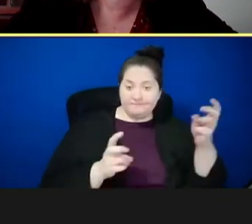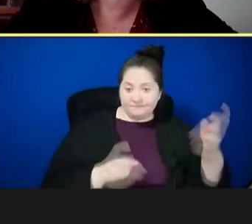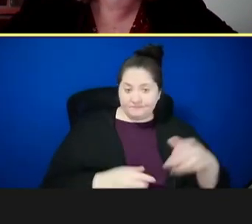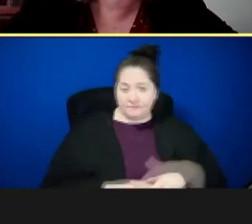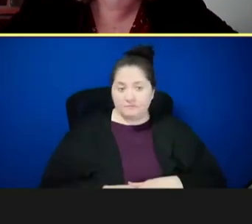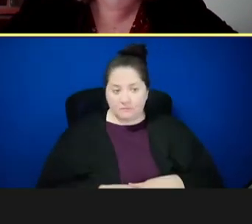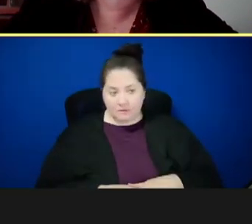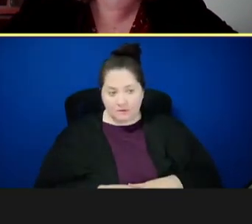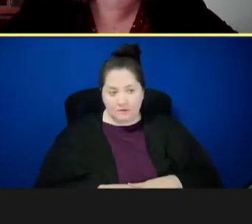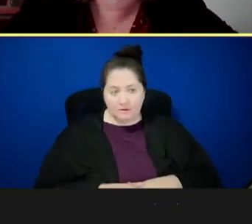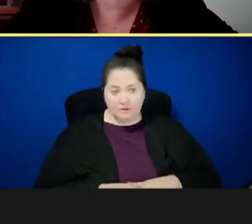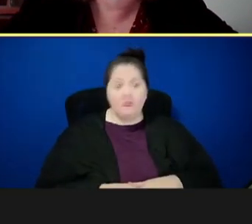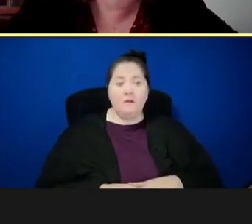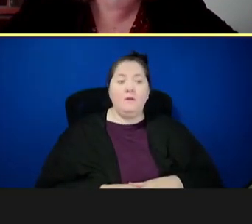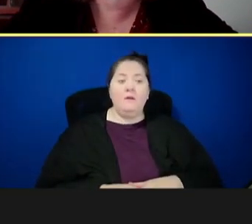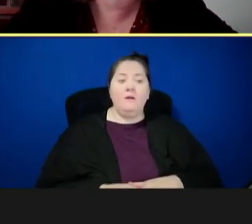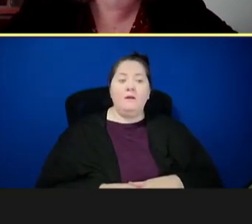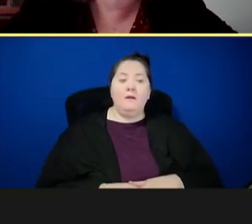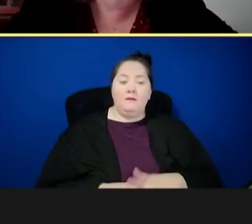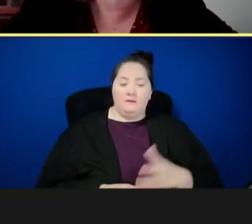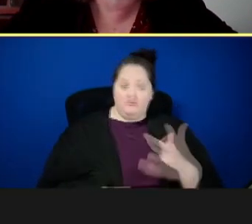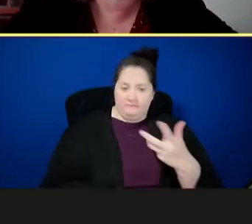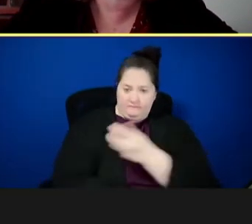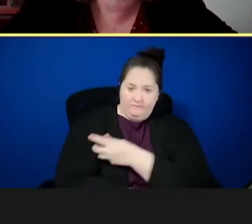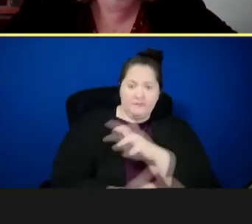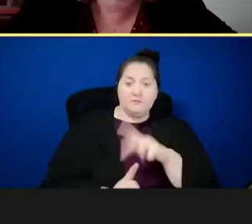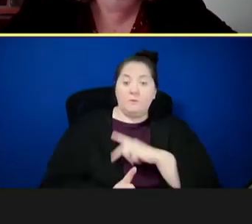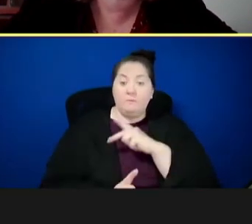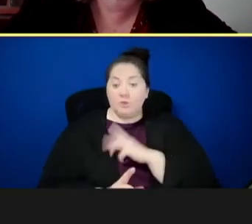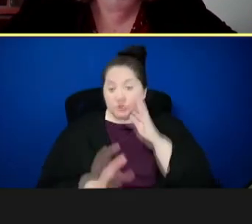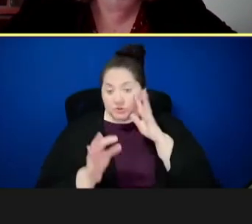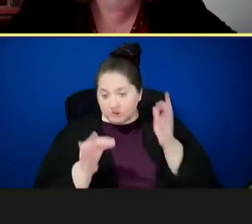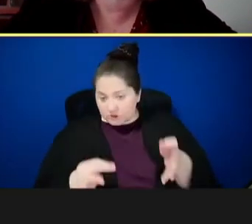Many of the respondents view vaccination as a personal decision, and they want balanced